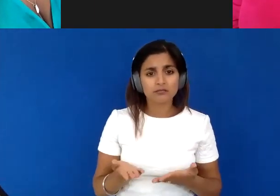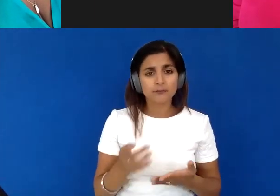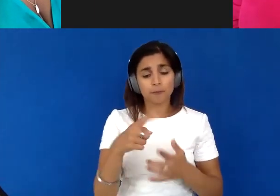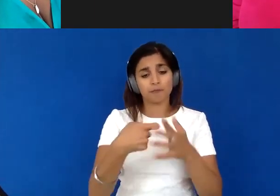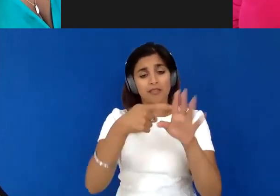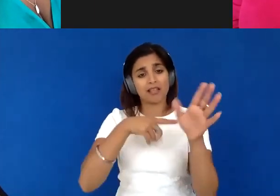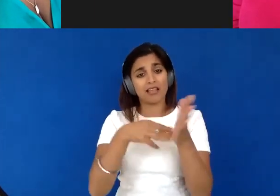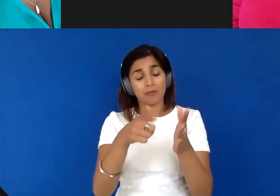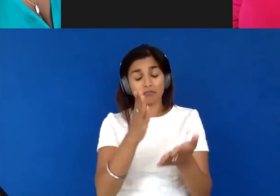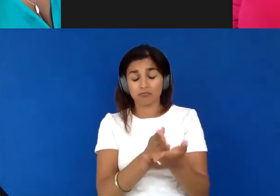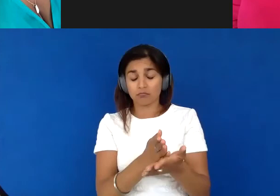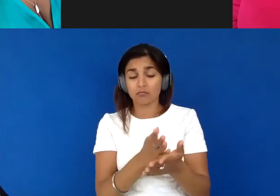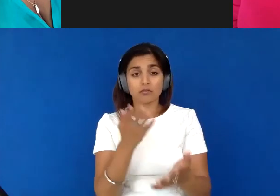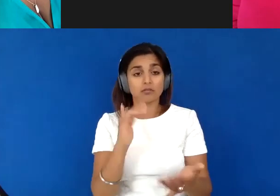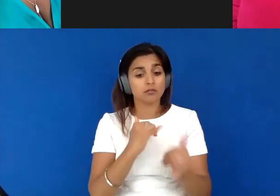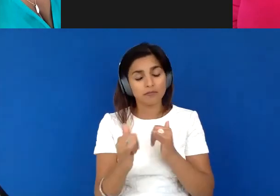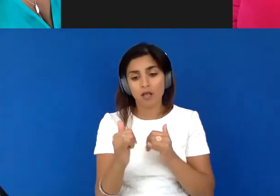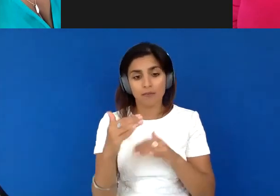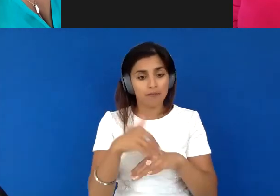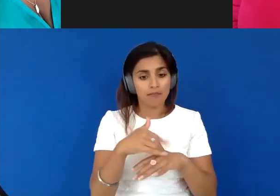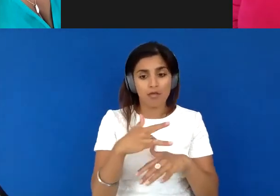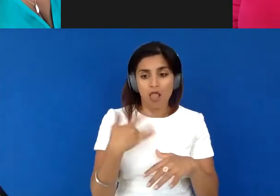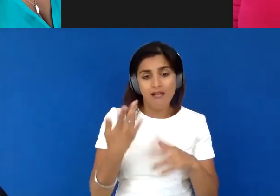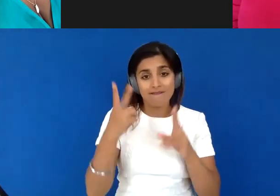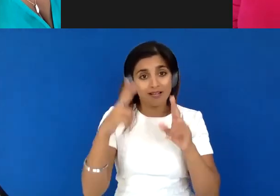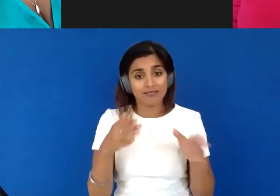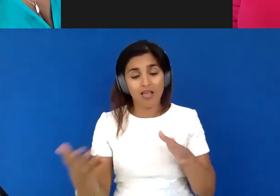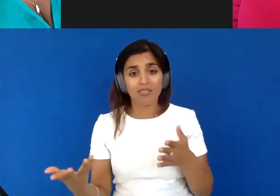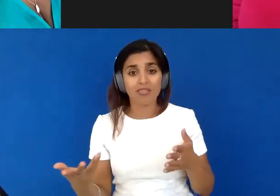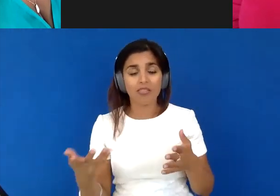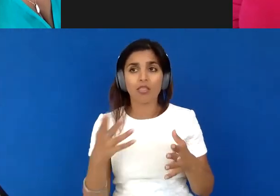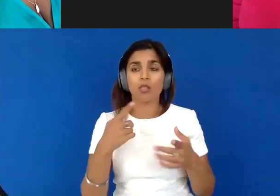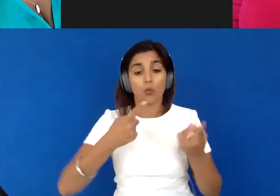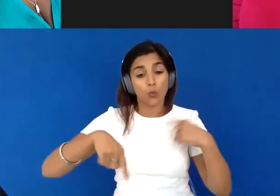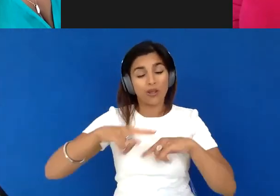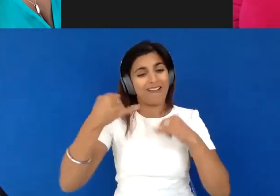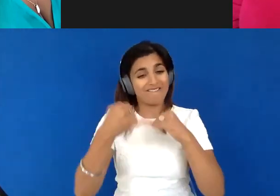the things that we fail to recognize is that the UK has an amazing PR machine